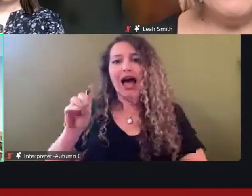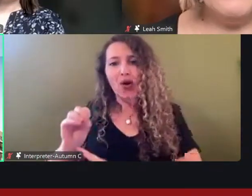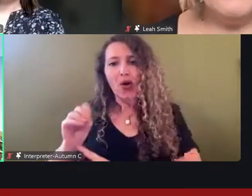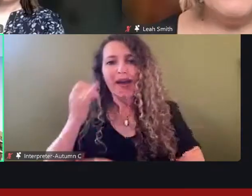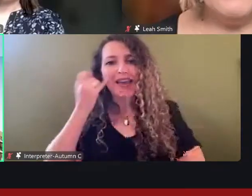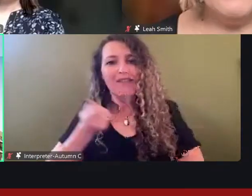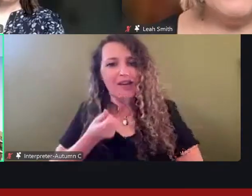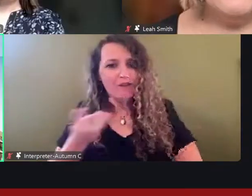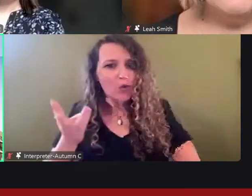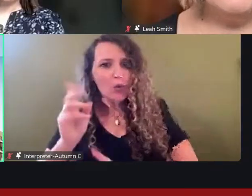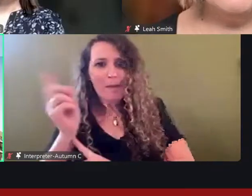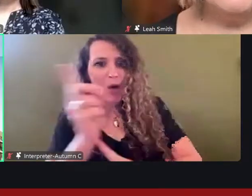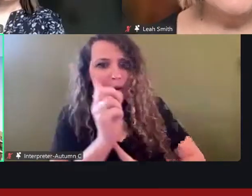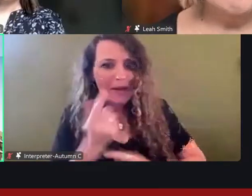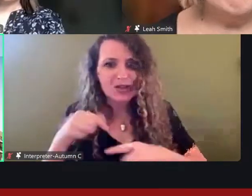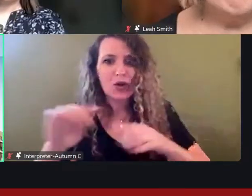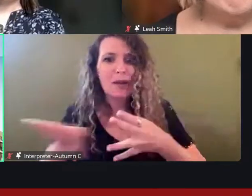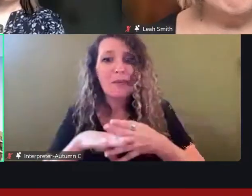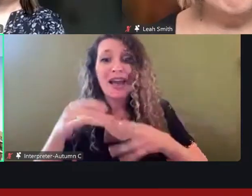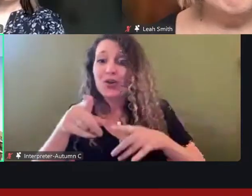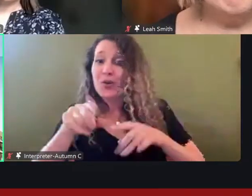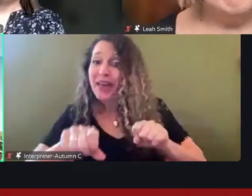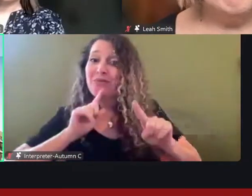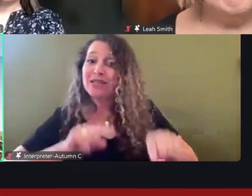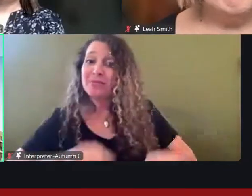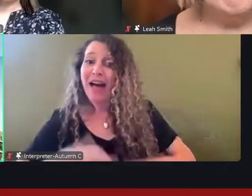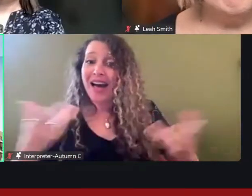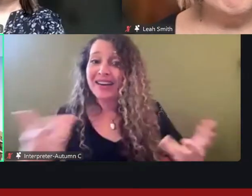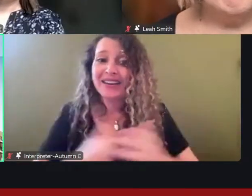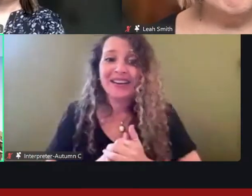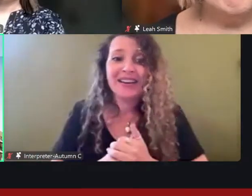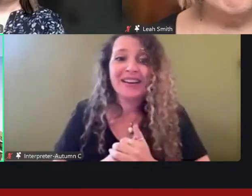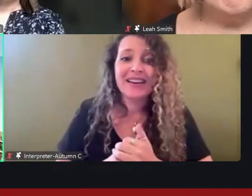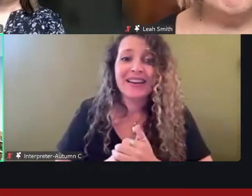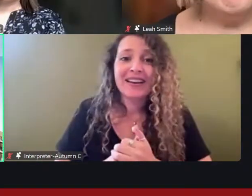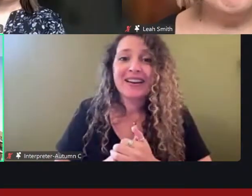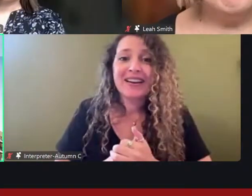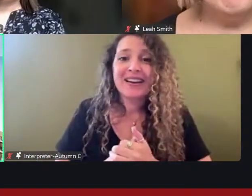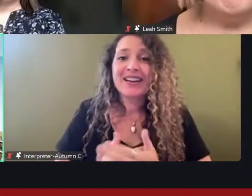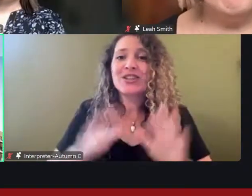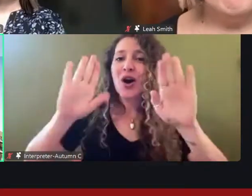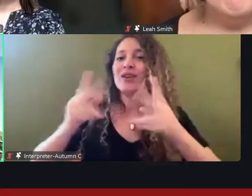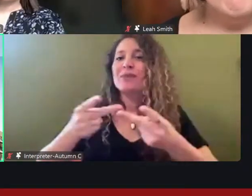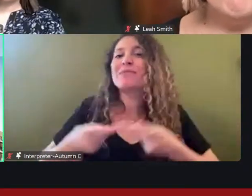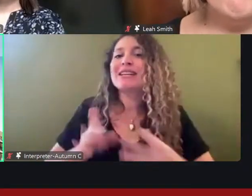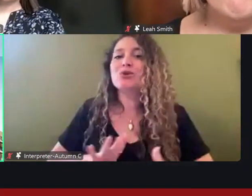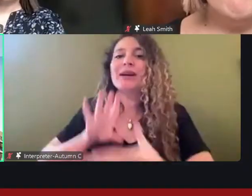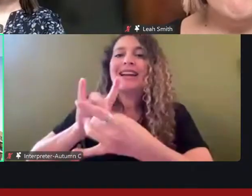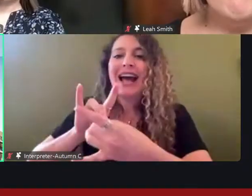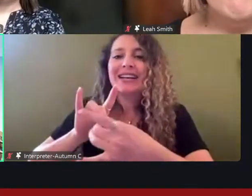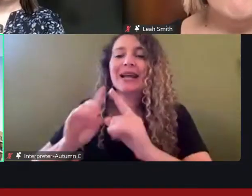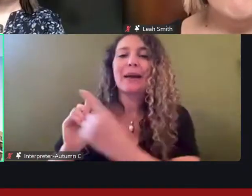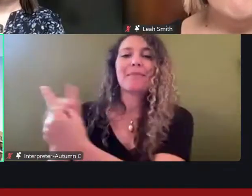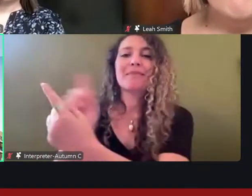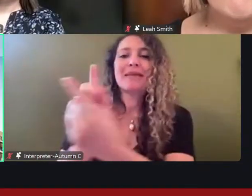you might be able to go and see if you can respond to some of those. And again, the Slido is a great place to connect and meet other people that are here at